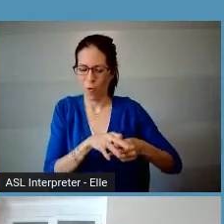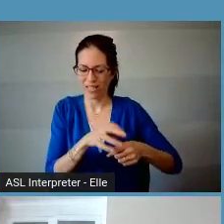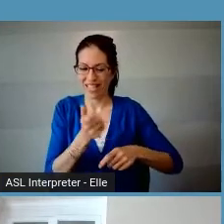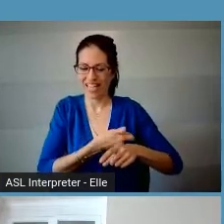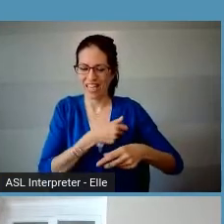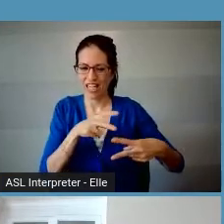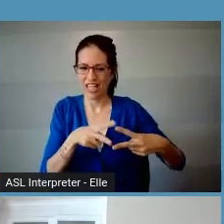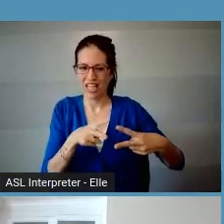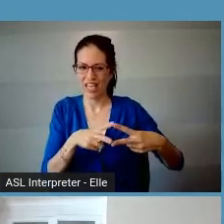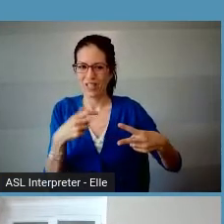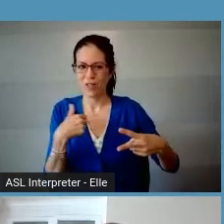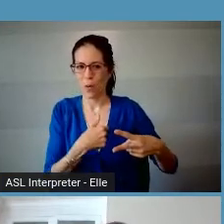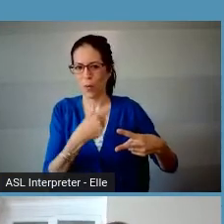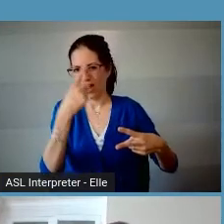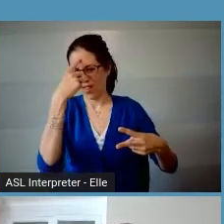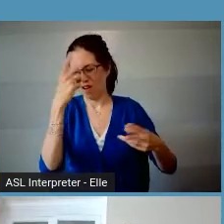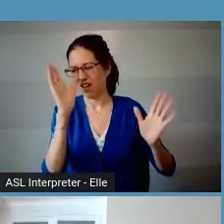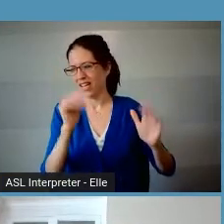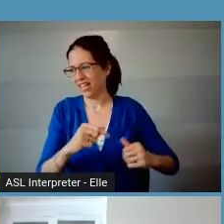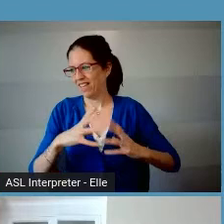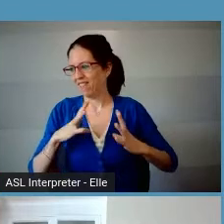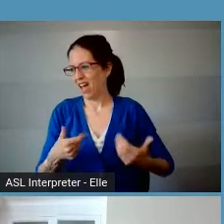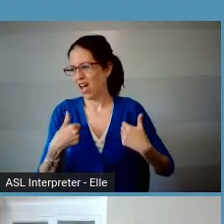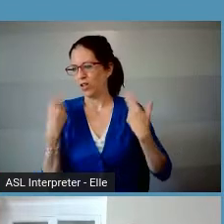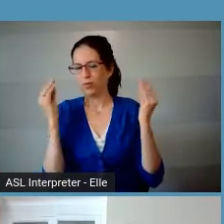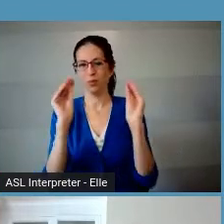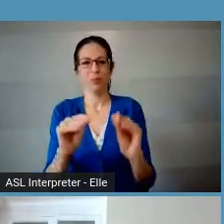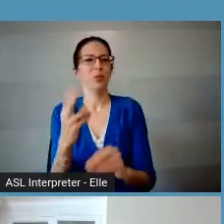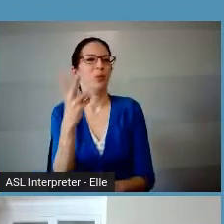we put two women on our banner. It all worked out.